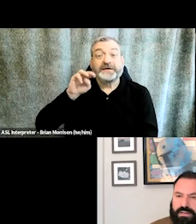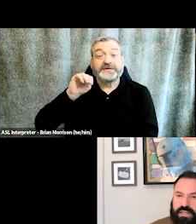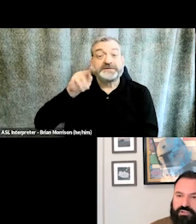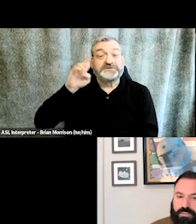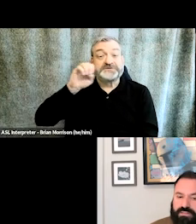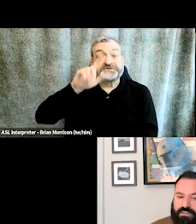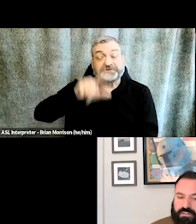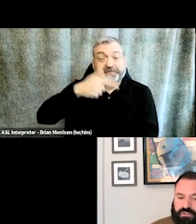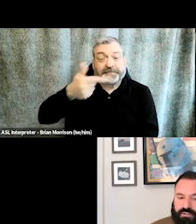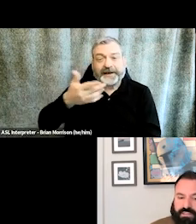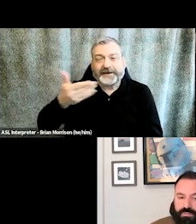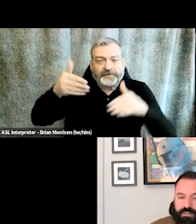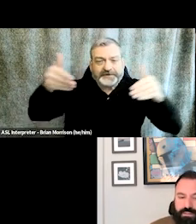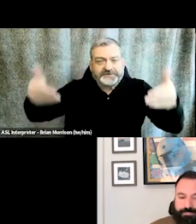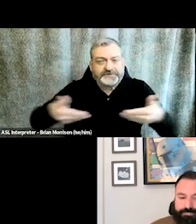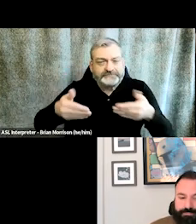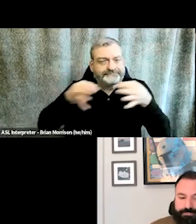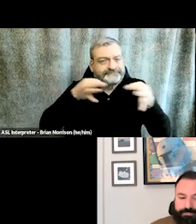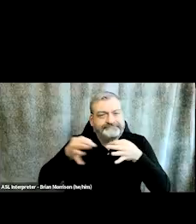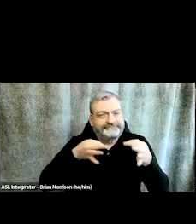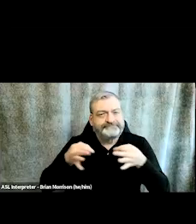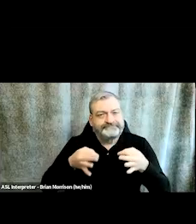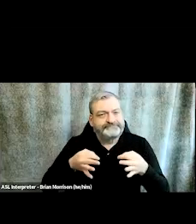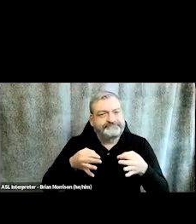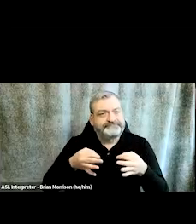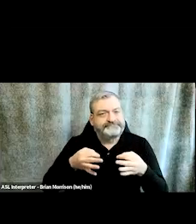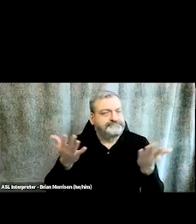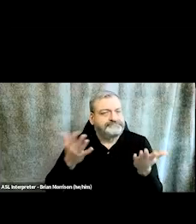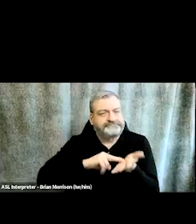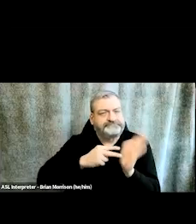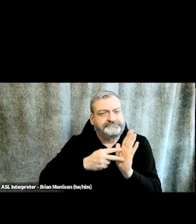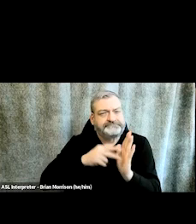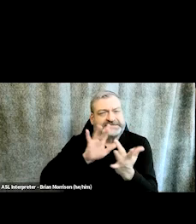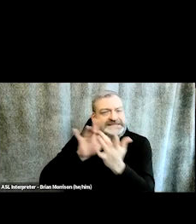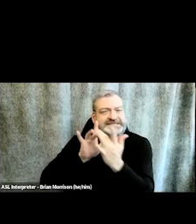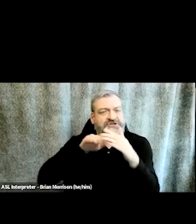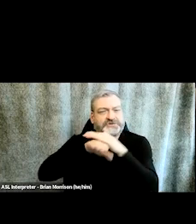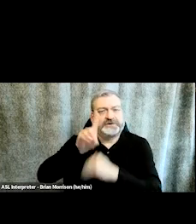some foundational basics of digital accessibility. Sure. Thank you, Sloan. I appreciate it.